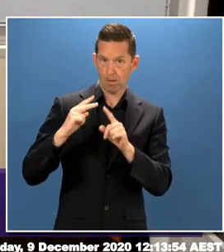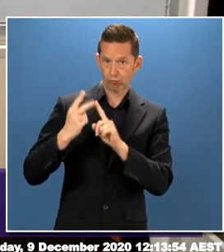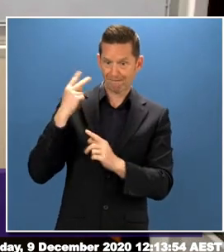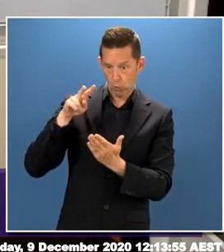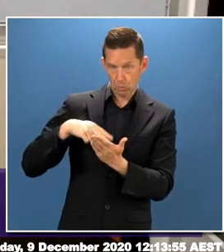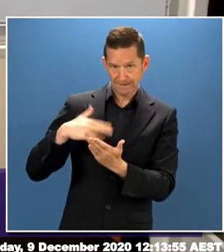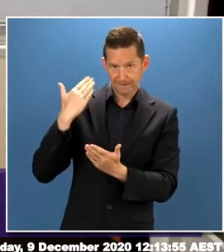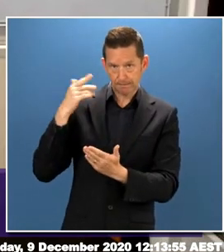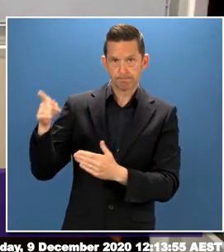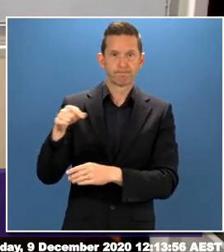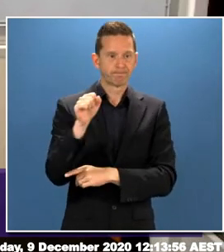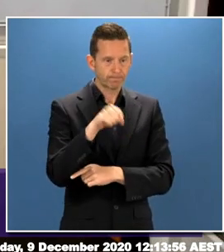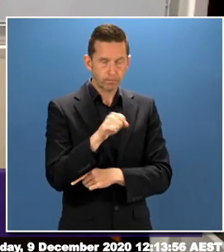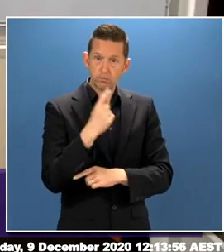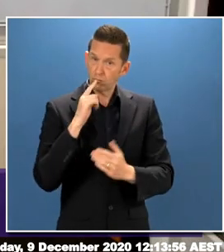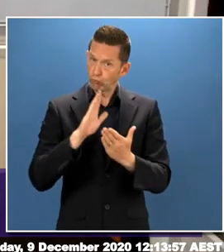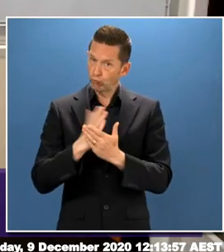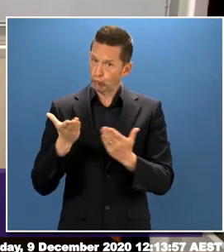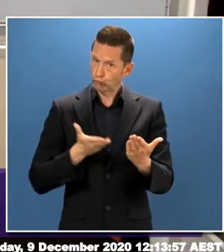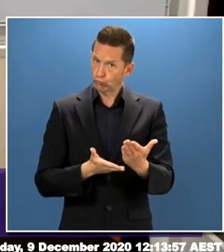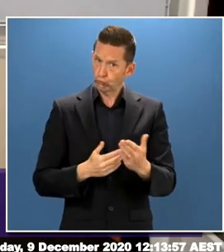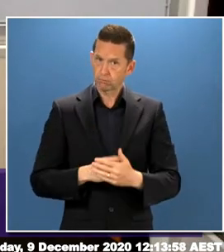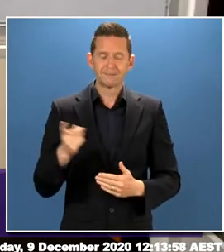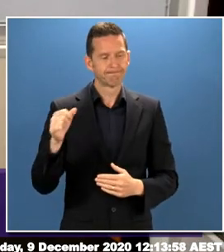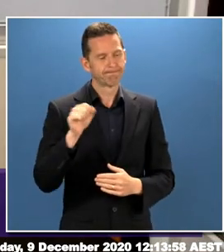And is it true and correct to the best of your knowledge? Yes, it is.